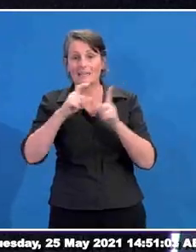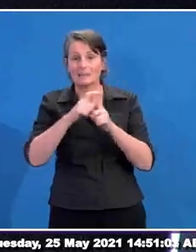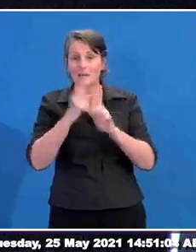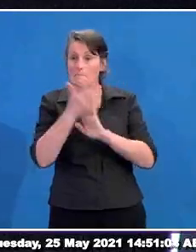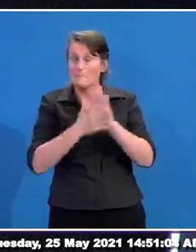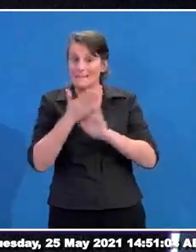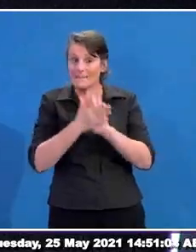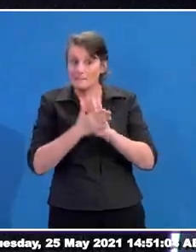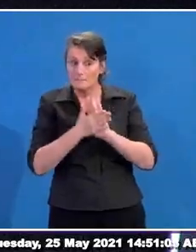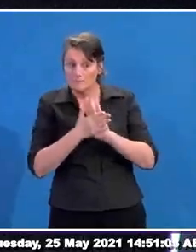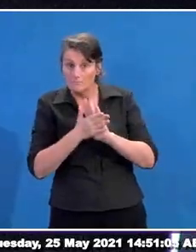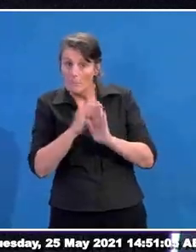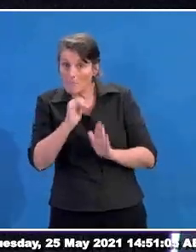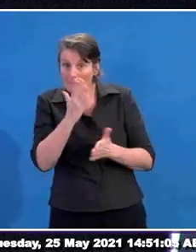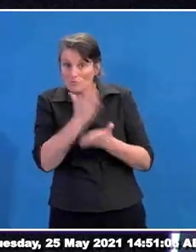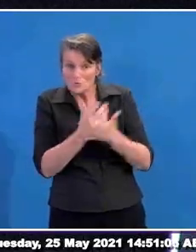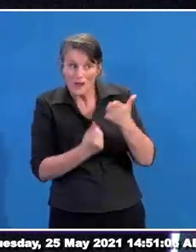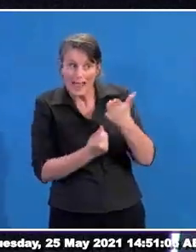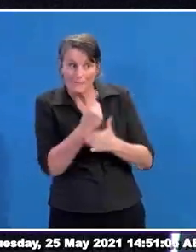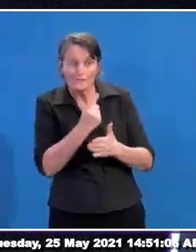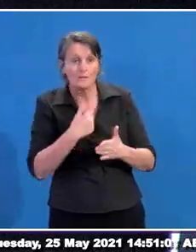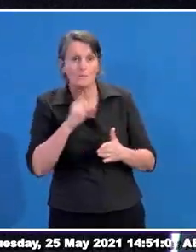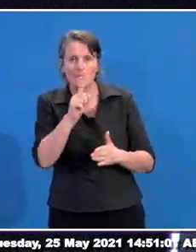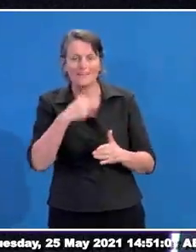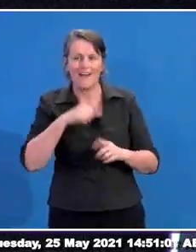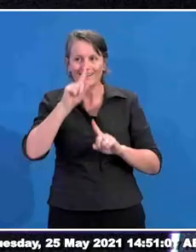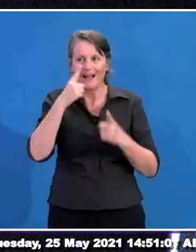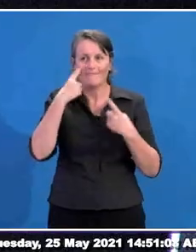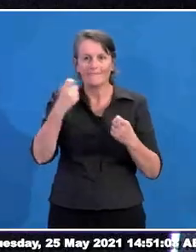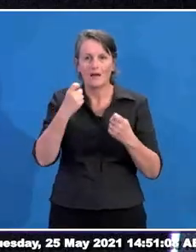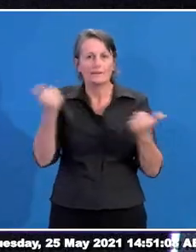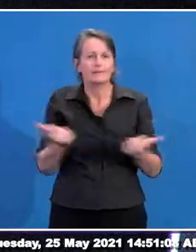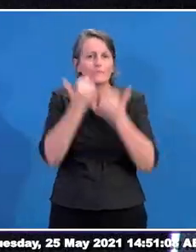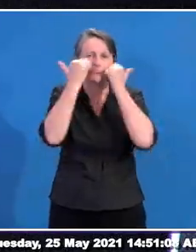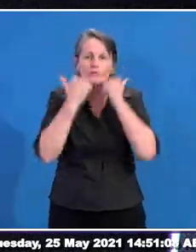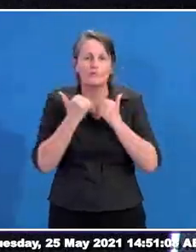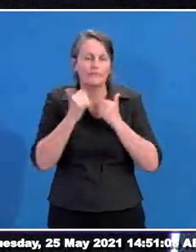have not been able to gather the weight of evidence to sustain it.